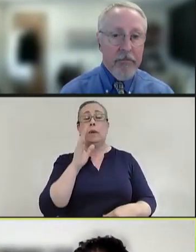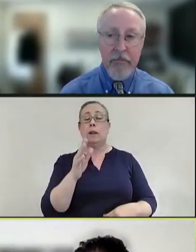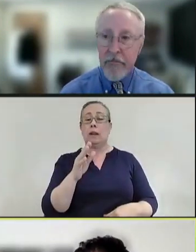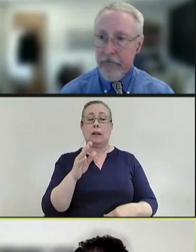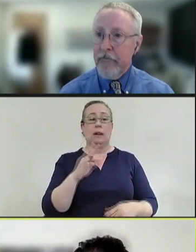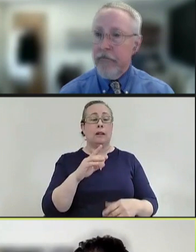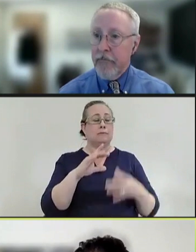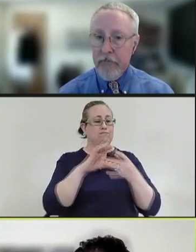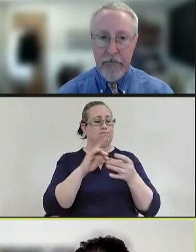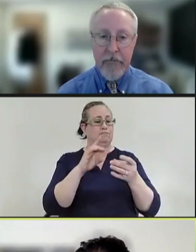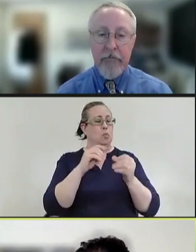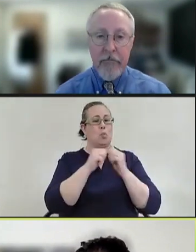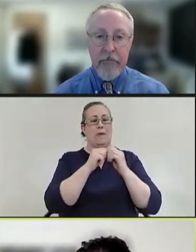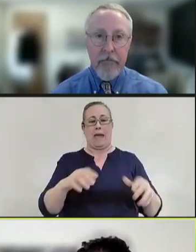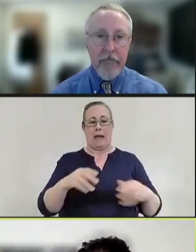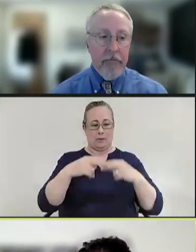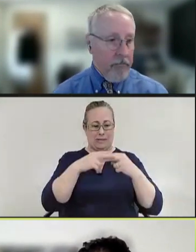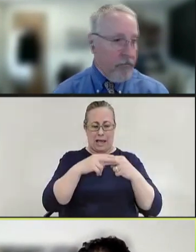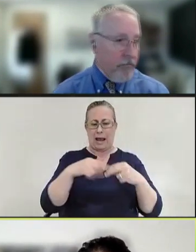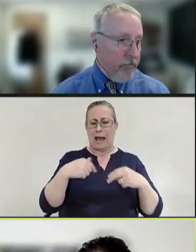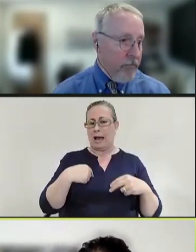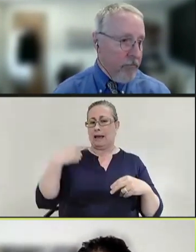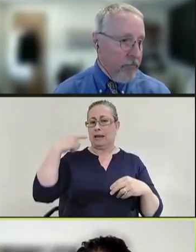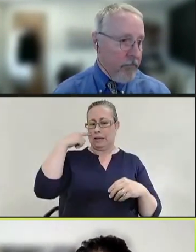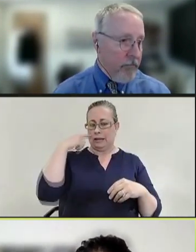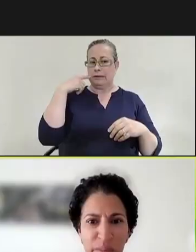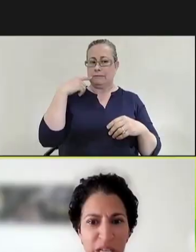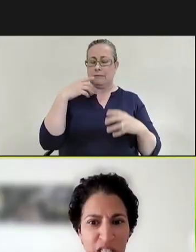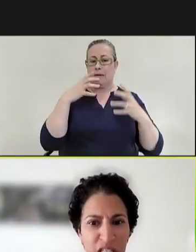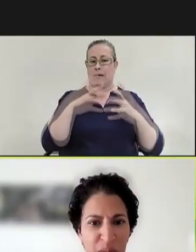without any slides because I think there's a lot of really great information that can be